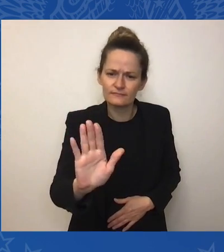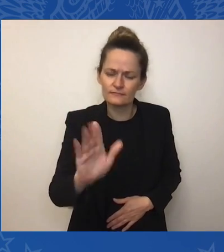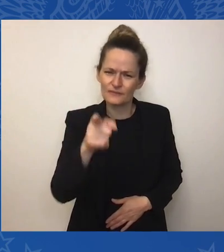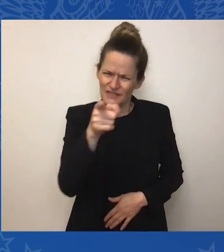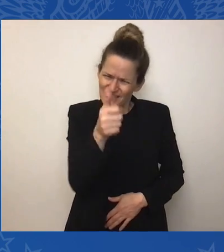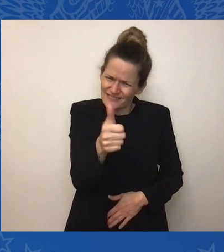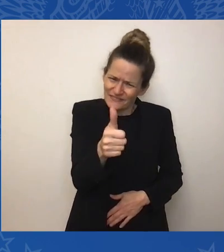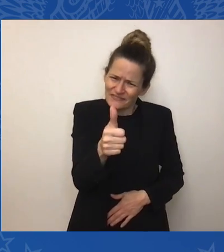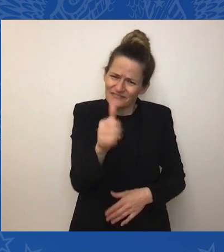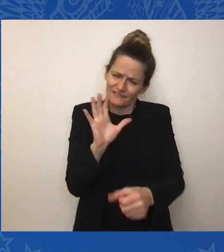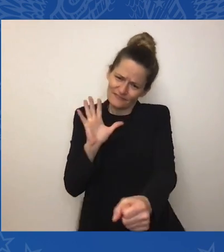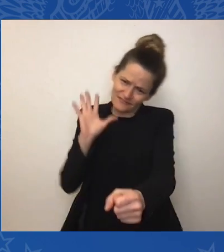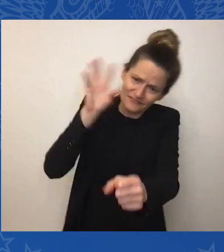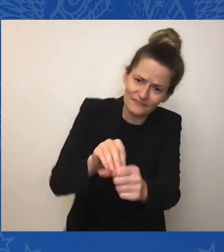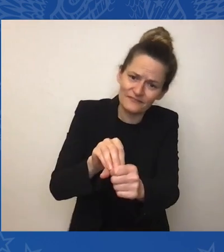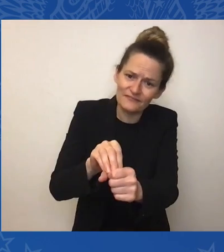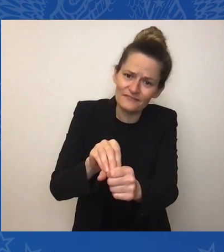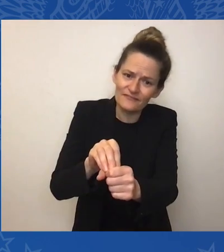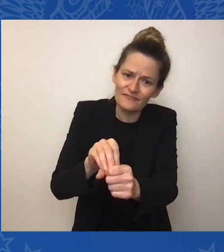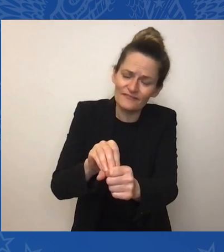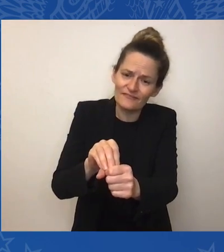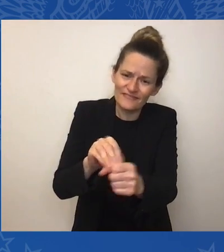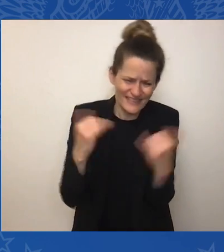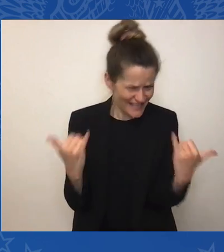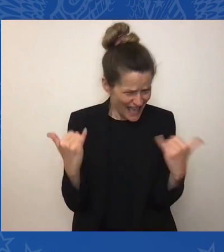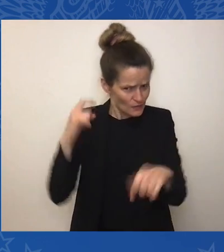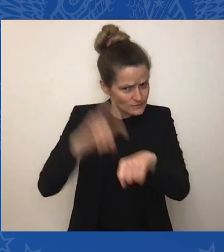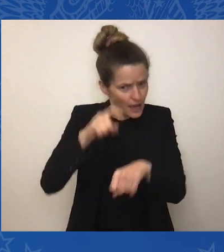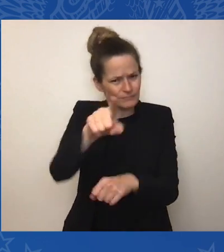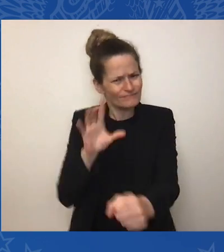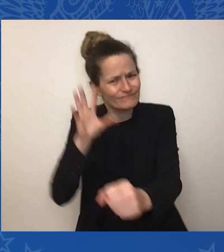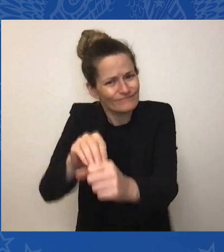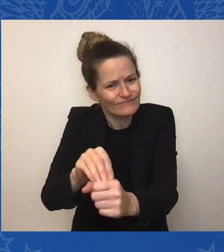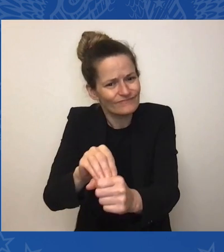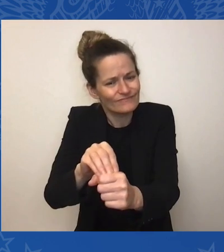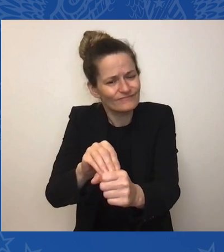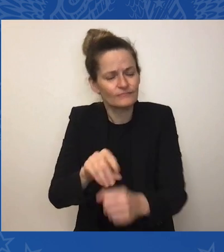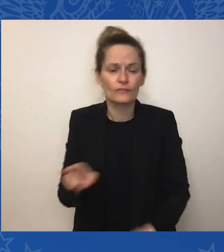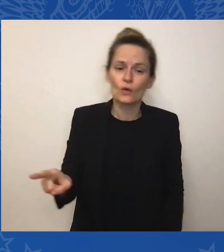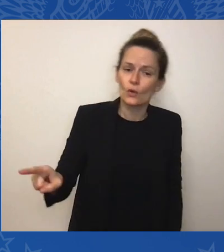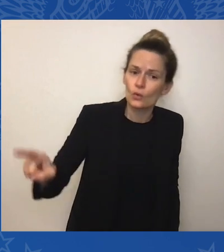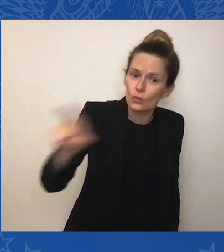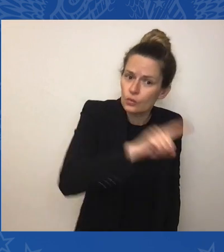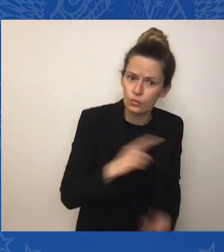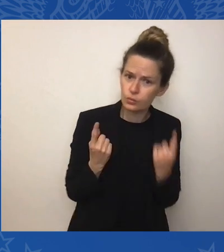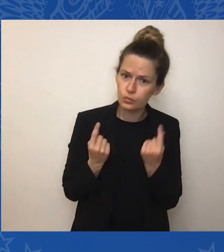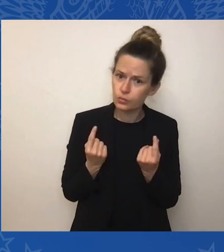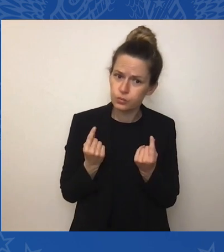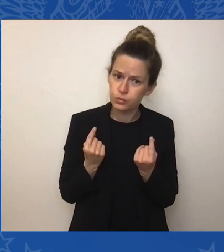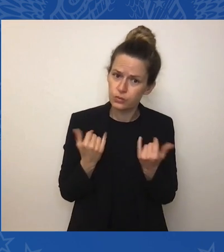Because here's the simple truth: You're graduating and entering a world at a momentous and consequential and defining time.